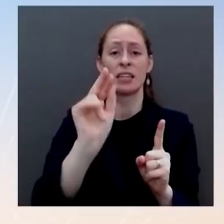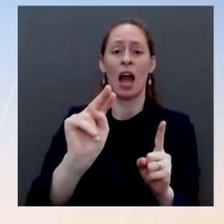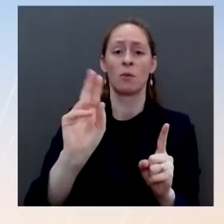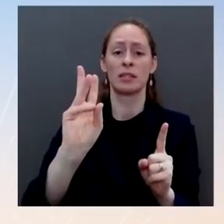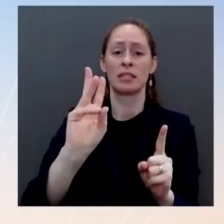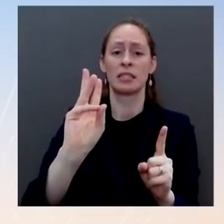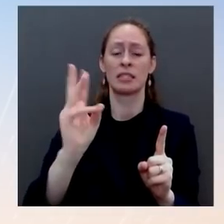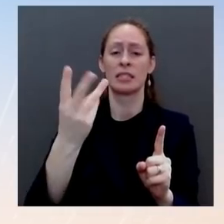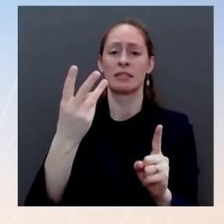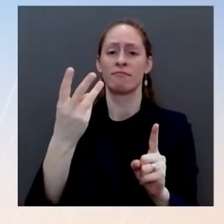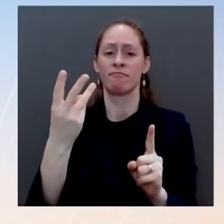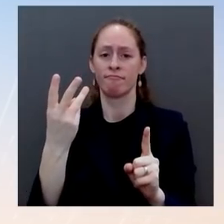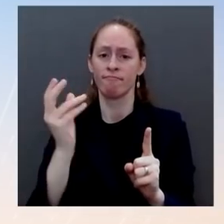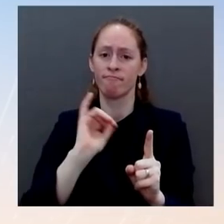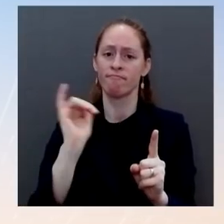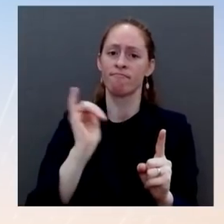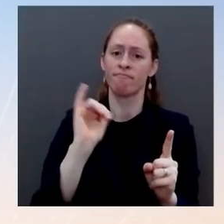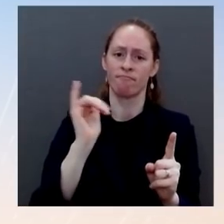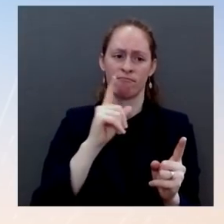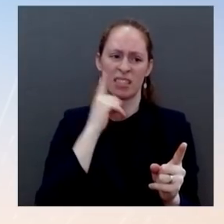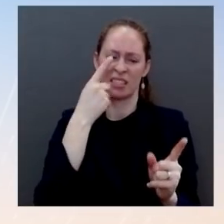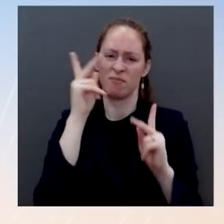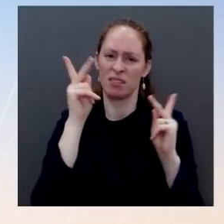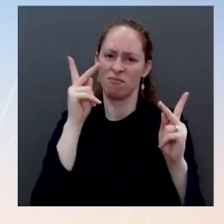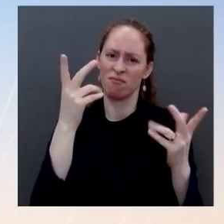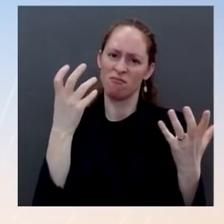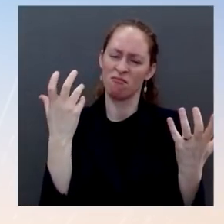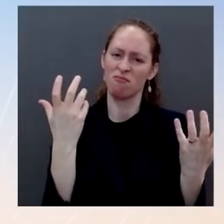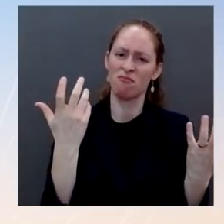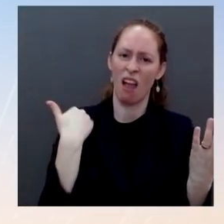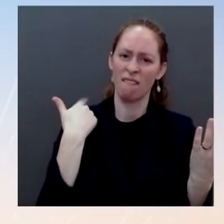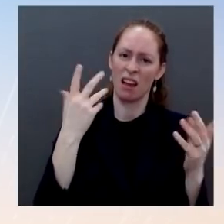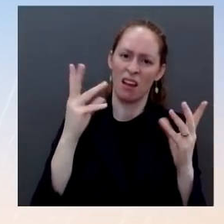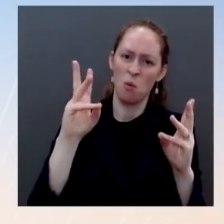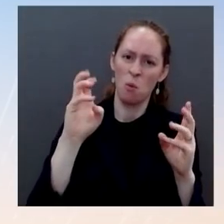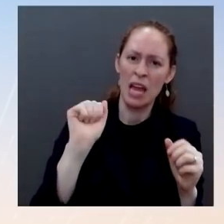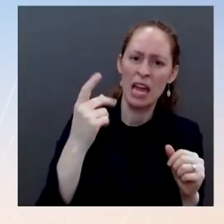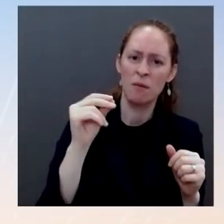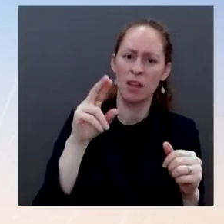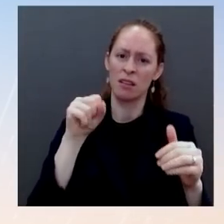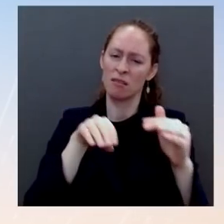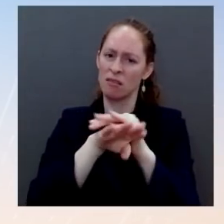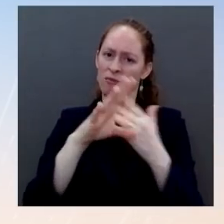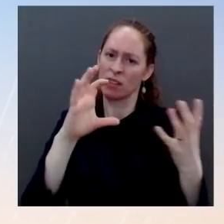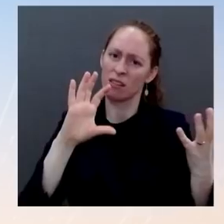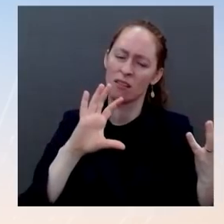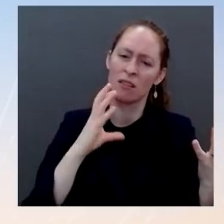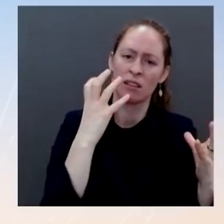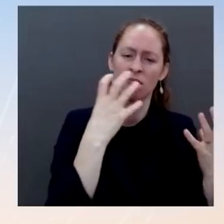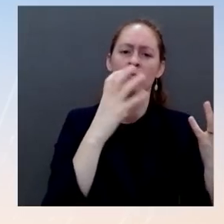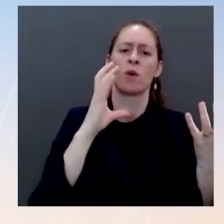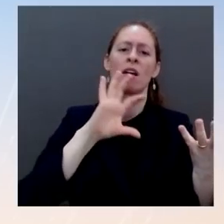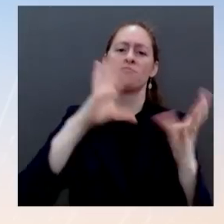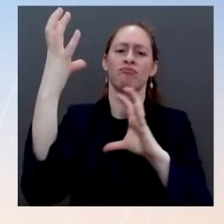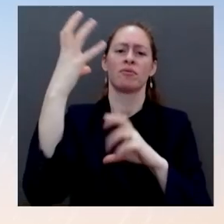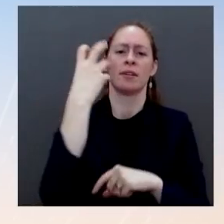No one has been charged for insurrection, which is a specific crime. Is -- does the President want the Justice Department